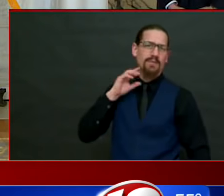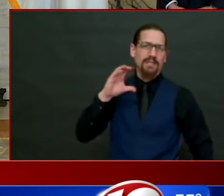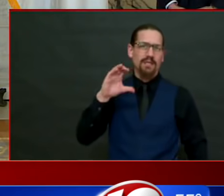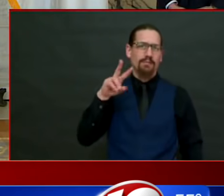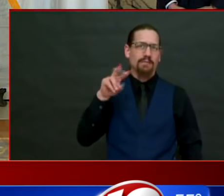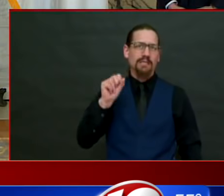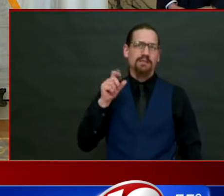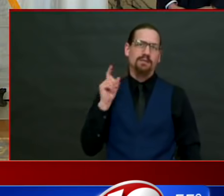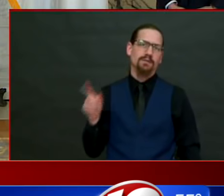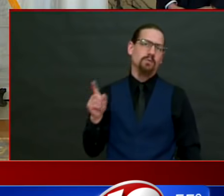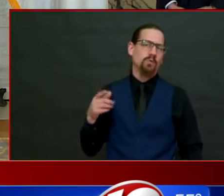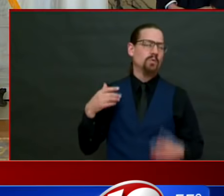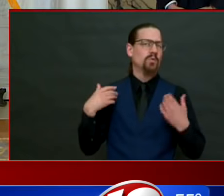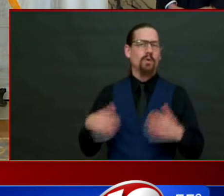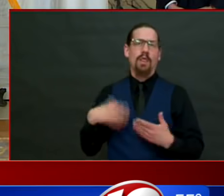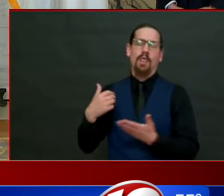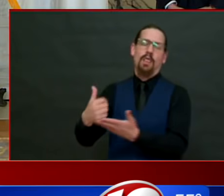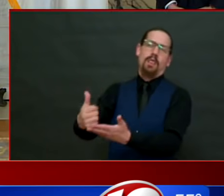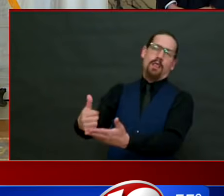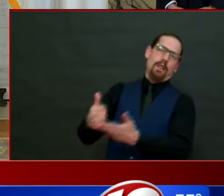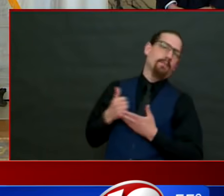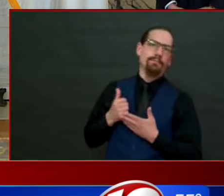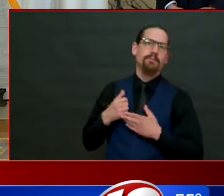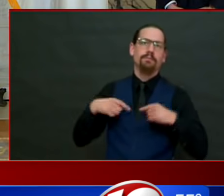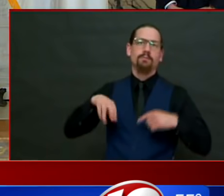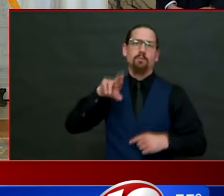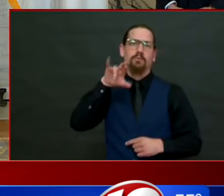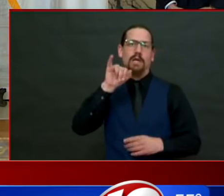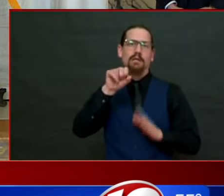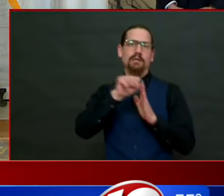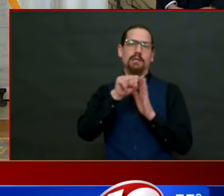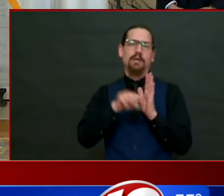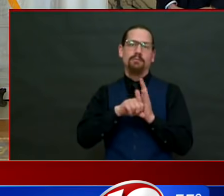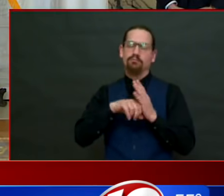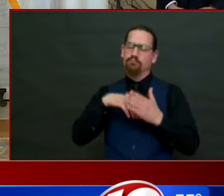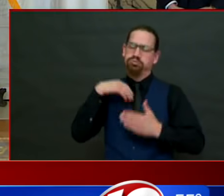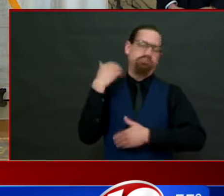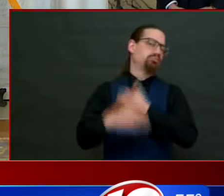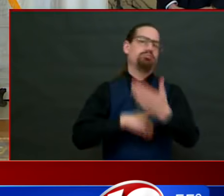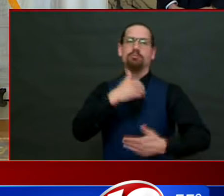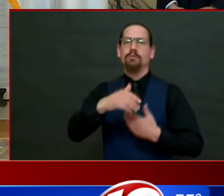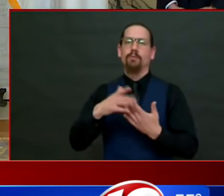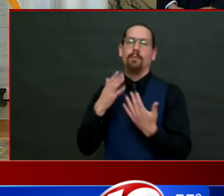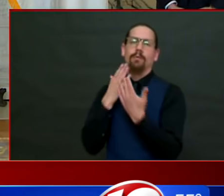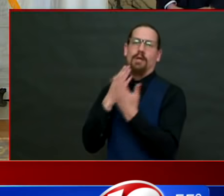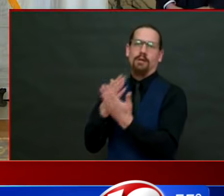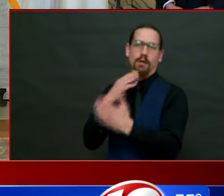CVS IS STEPPING UP AND COMING TO THE AID OF RHODE ISLANDERS. I AM PROUD THEY ARE LOCAL. THANK YOU FOR ONCE AGAIN DOING THE RIGHT THING.